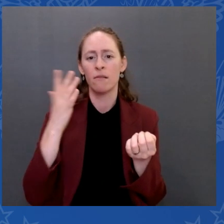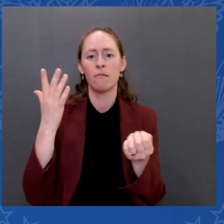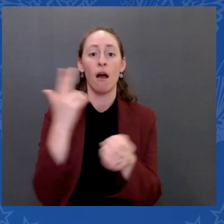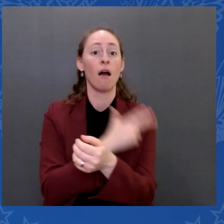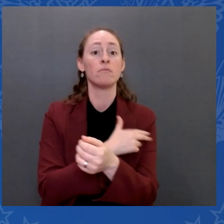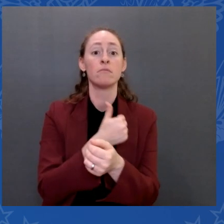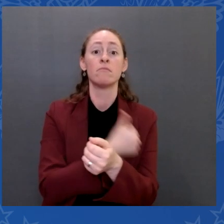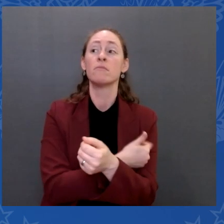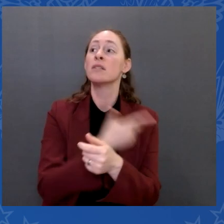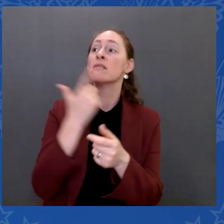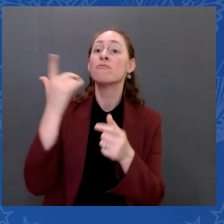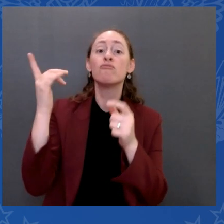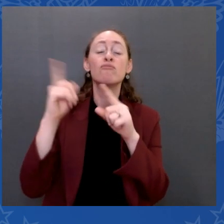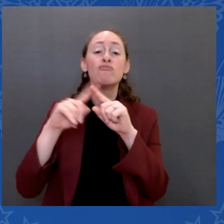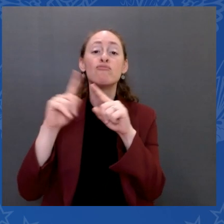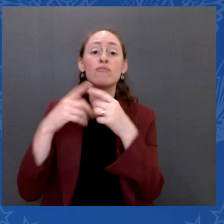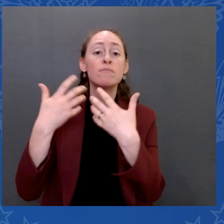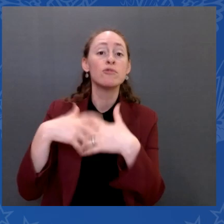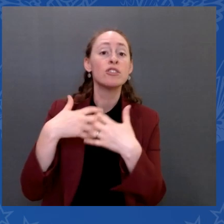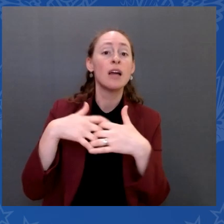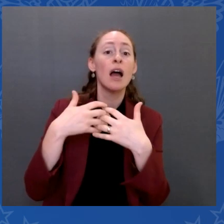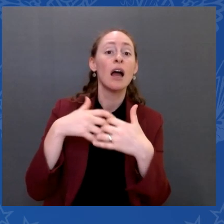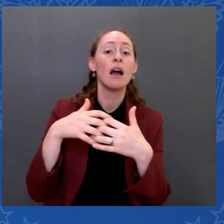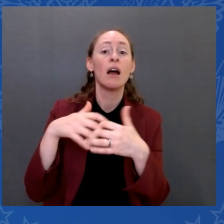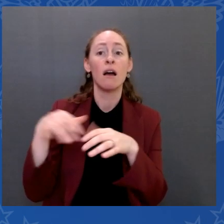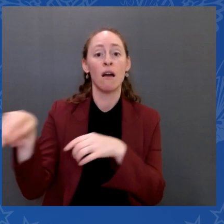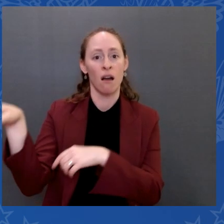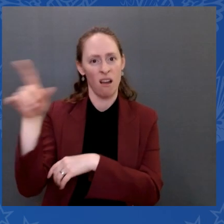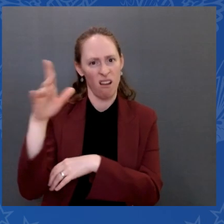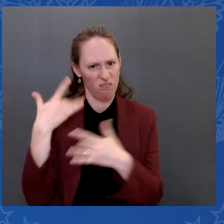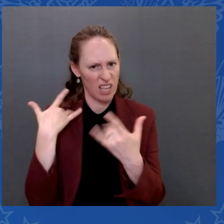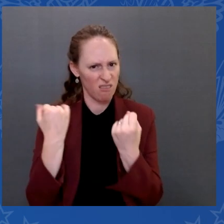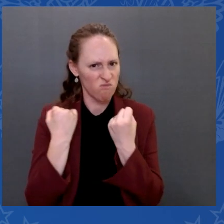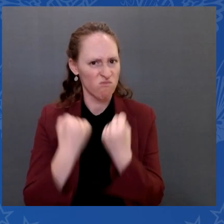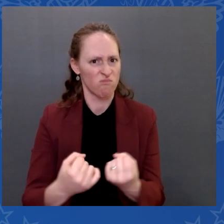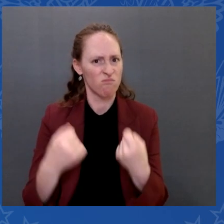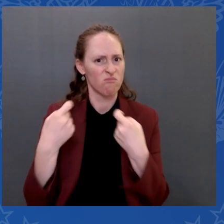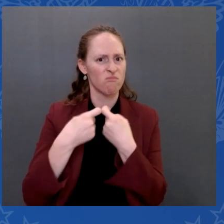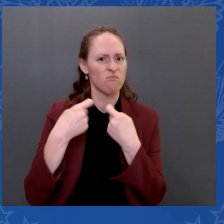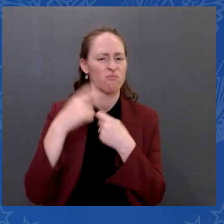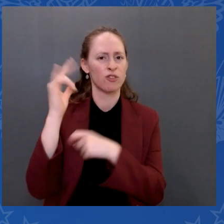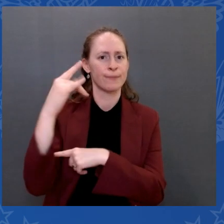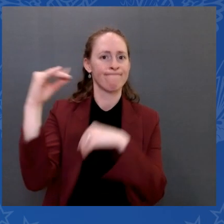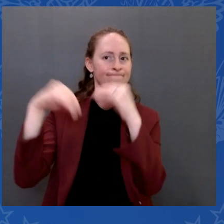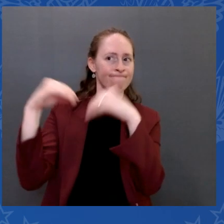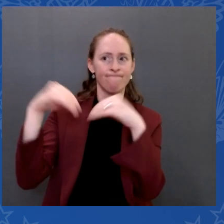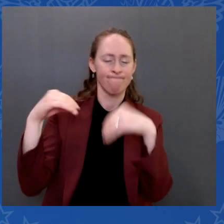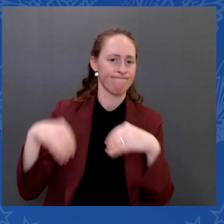And the reality is: While we have invested nothing to spur domestic chip manufacturing,